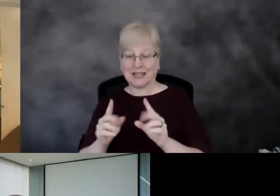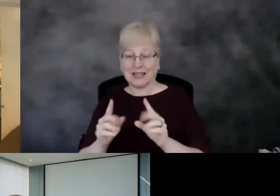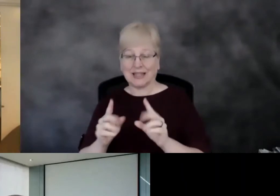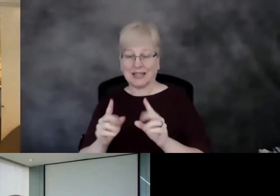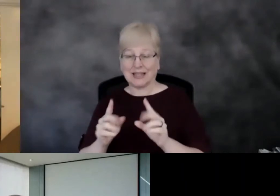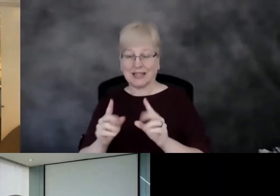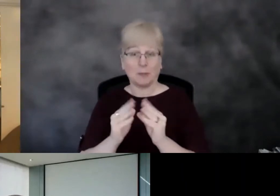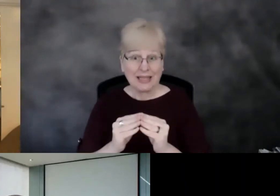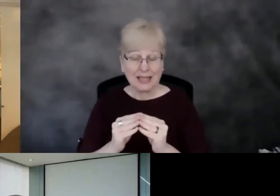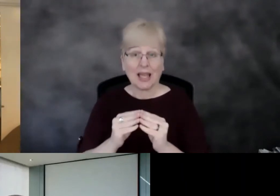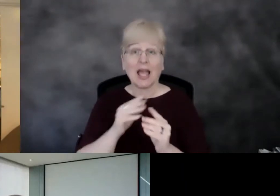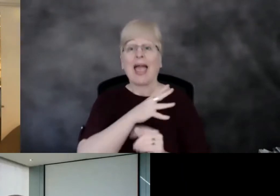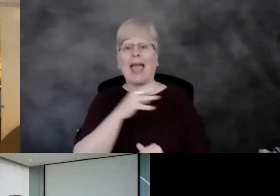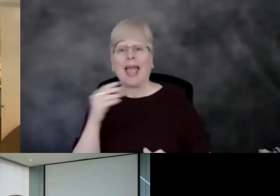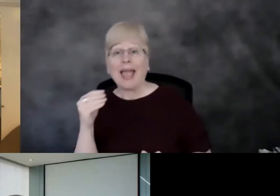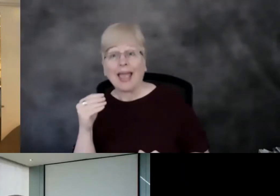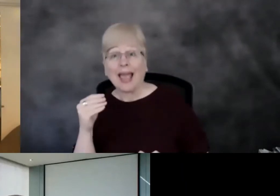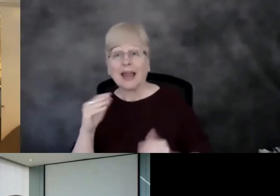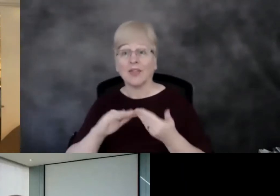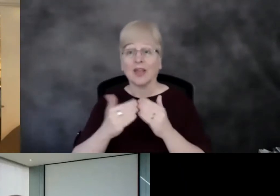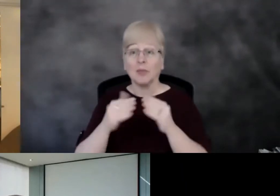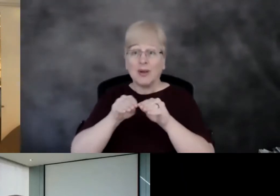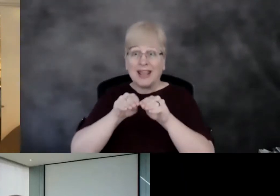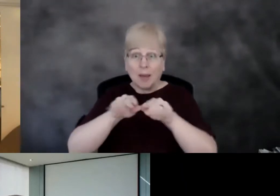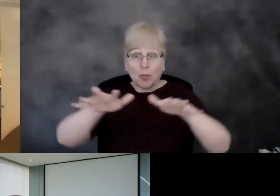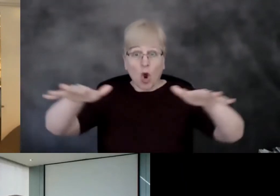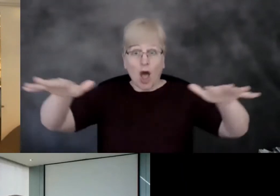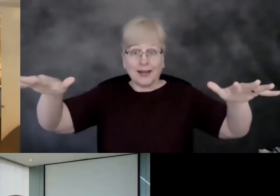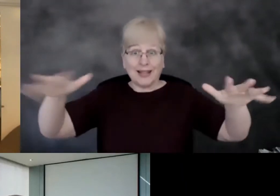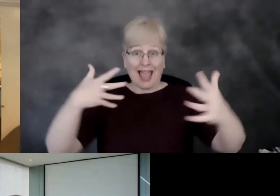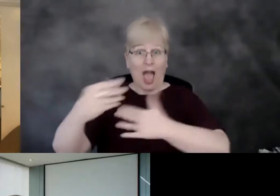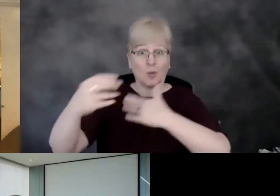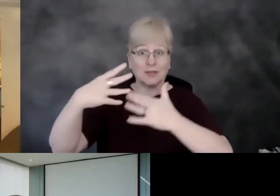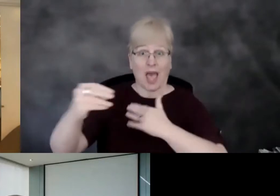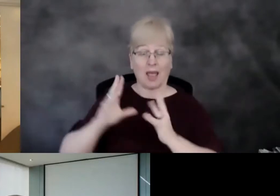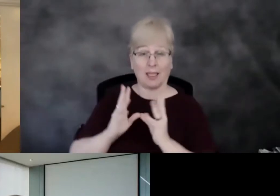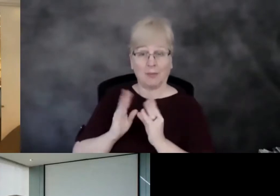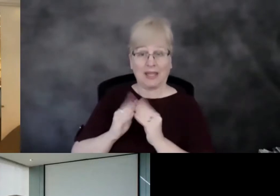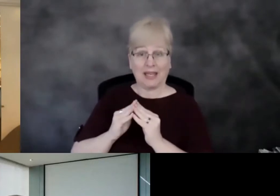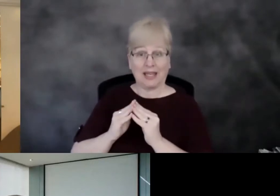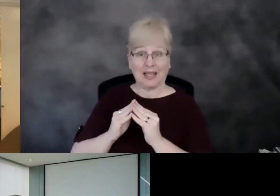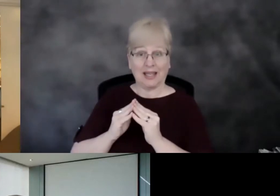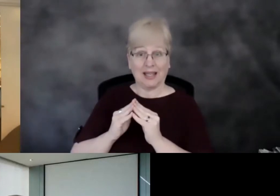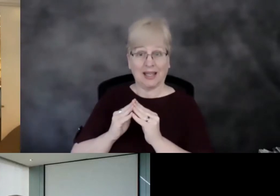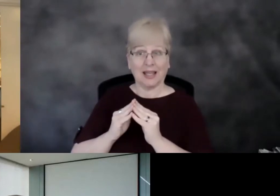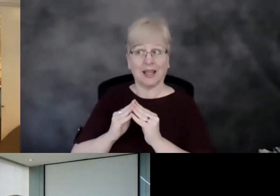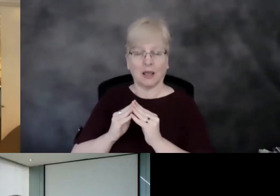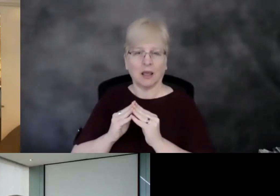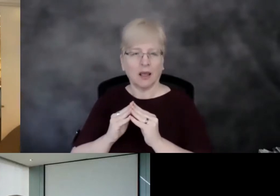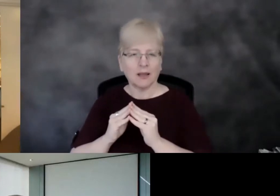the community more broadly. 16:13:12 It moves the way we collaborate as